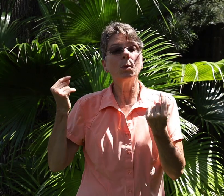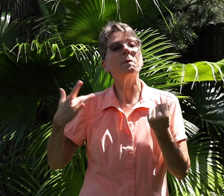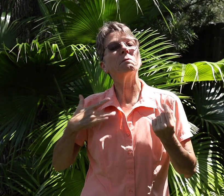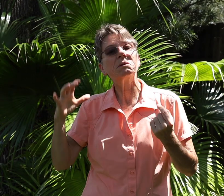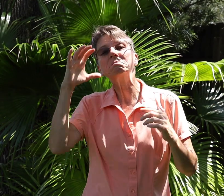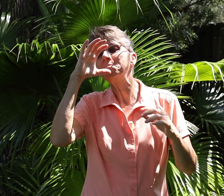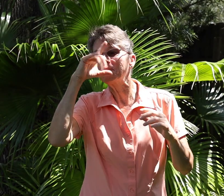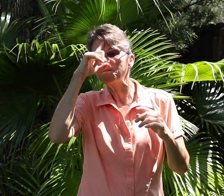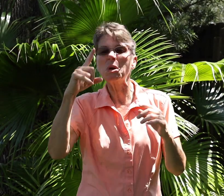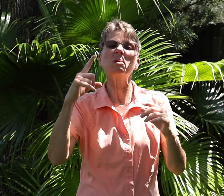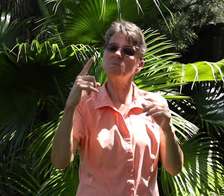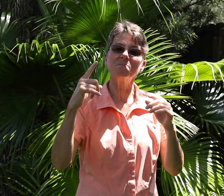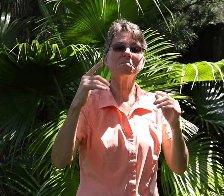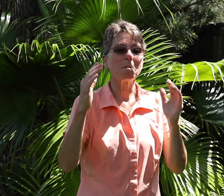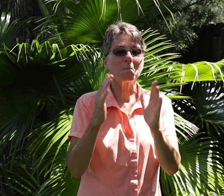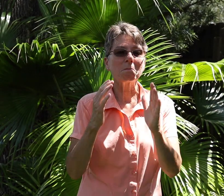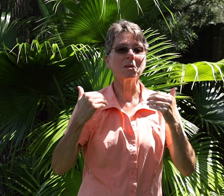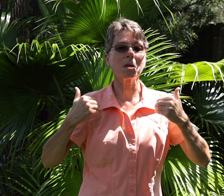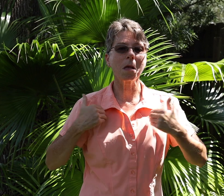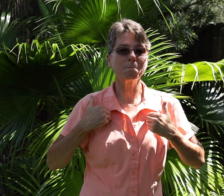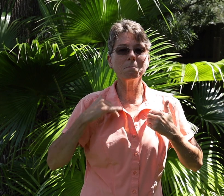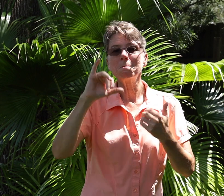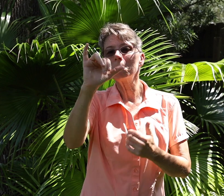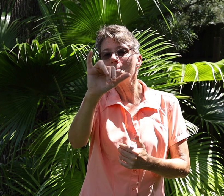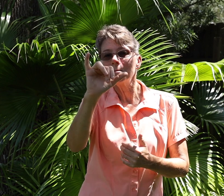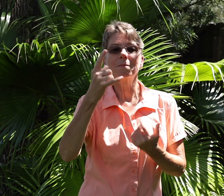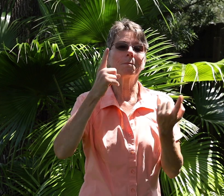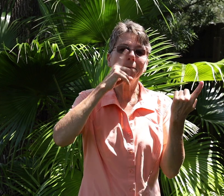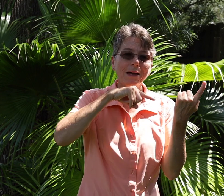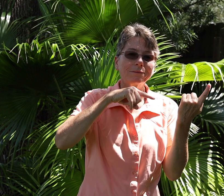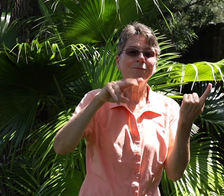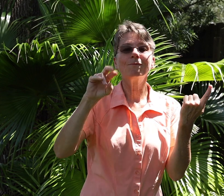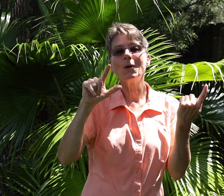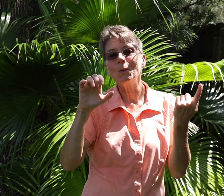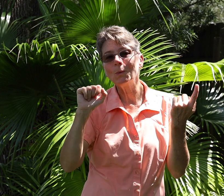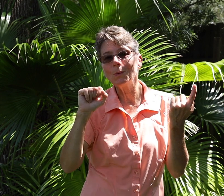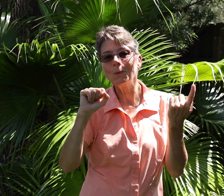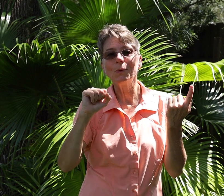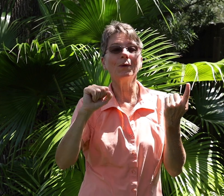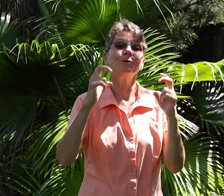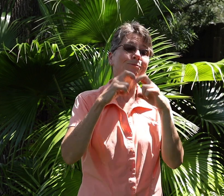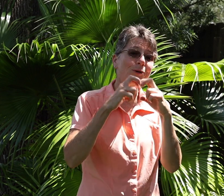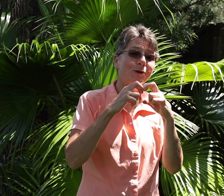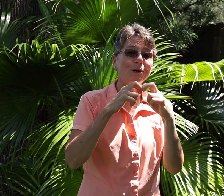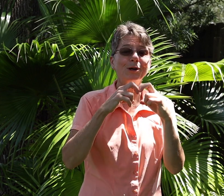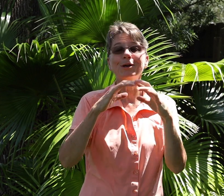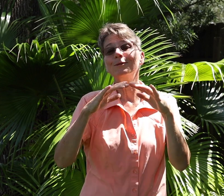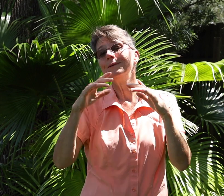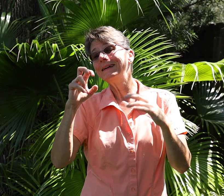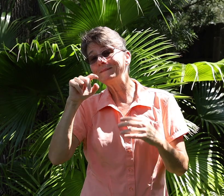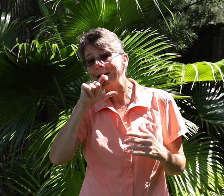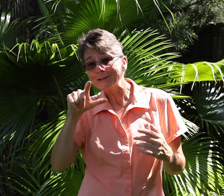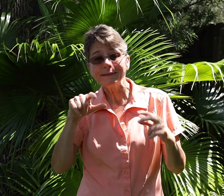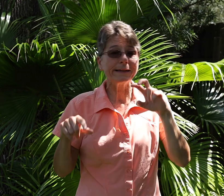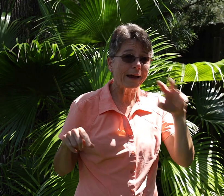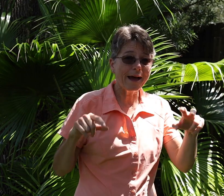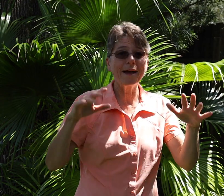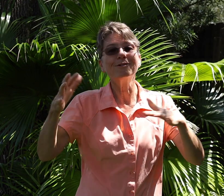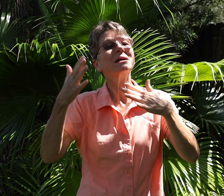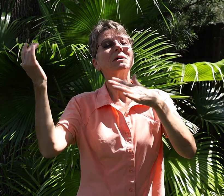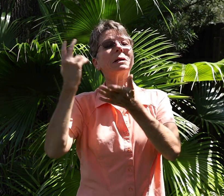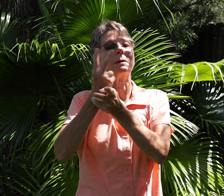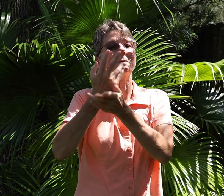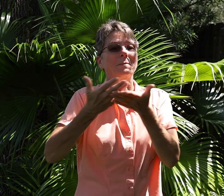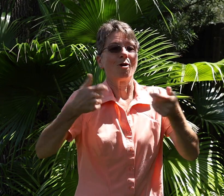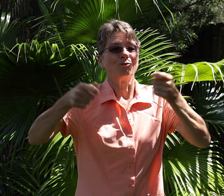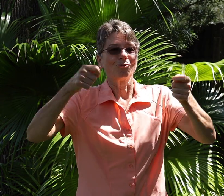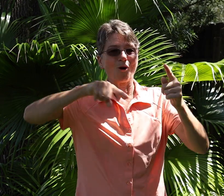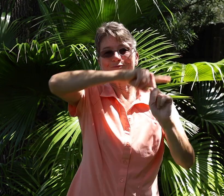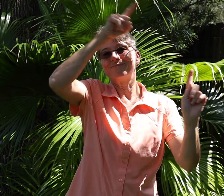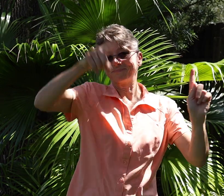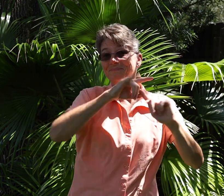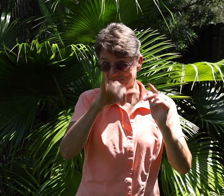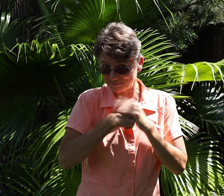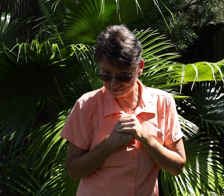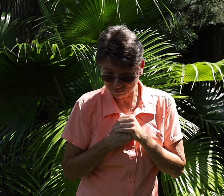Red-shouldered hawks search for small animals like mice, voles, squirrels, lizards and even snakes. They help keep nature in balance by controlling their population growth.